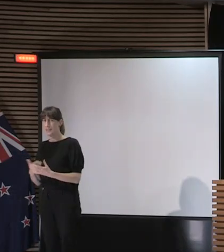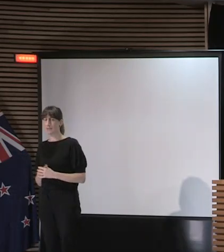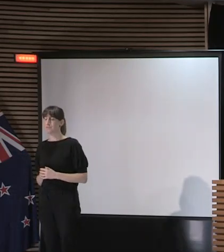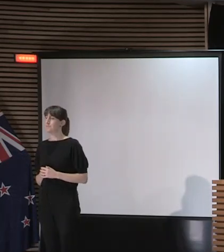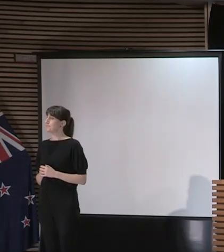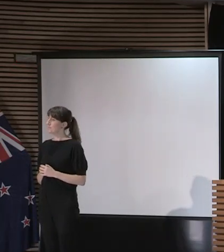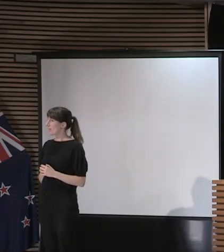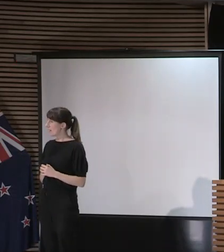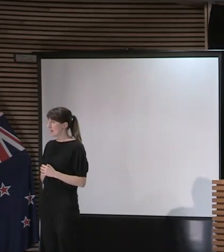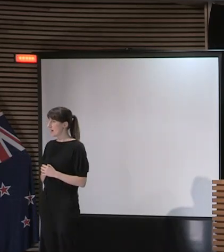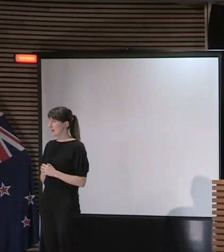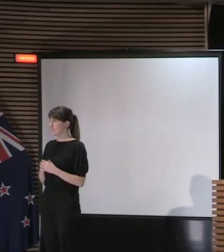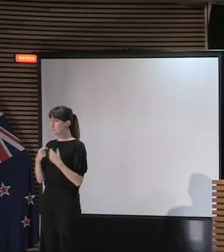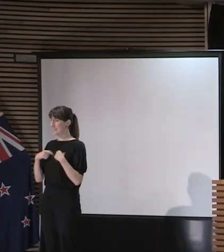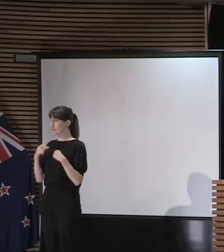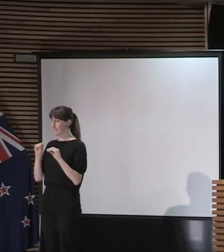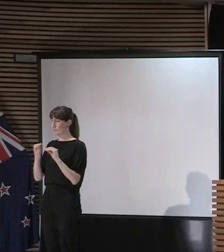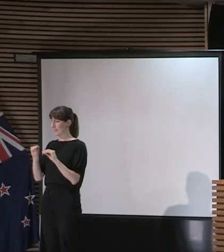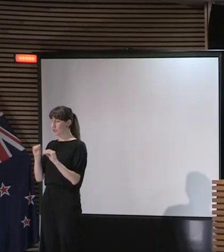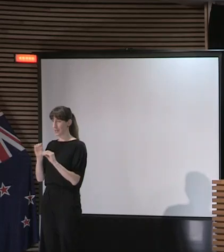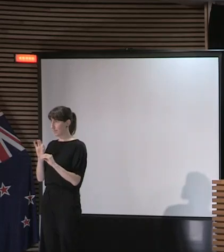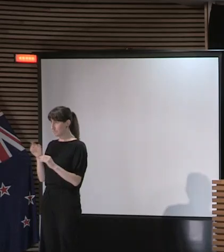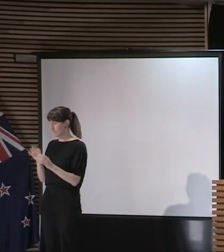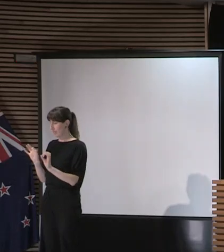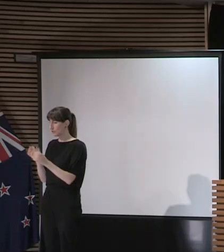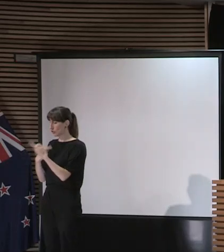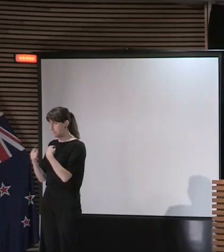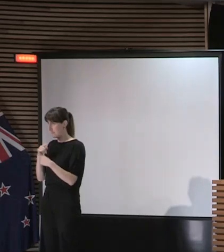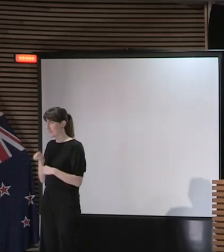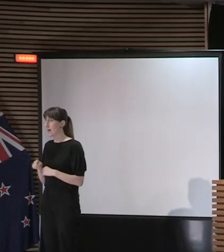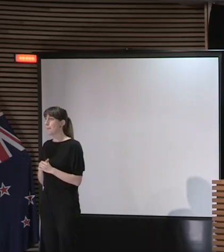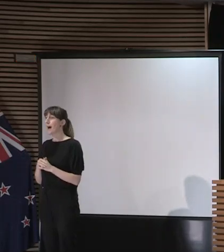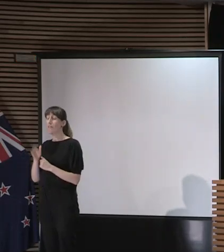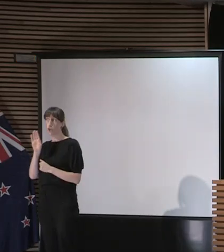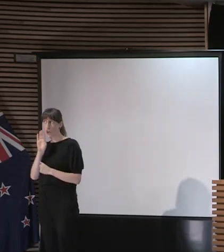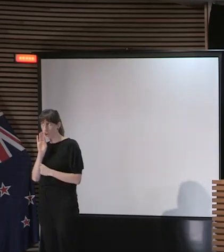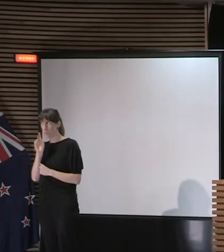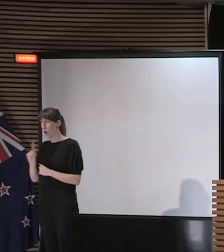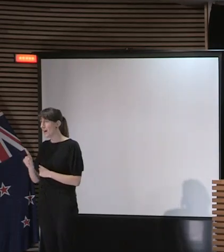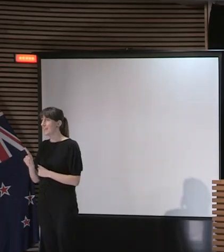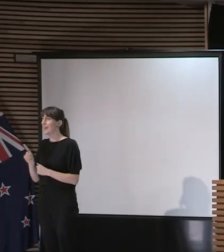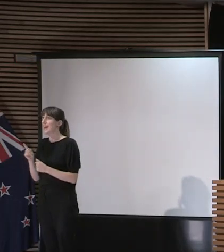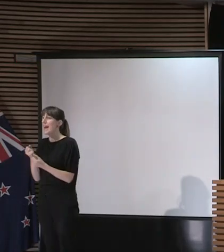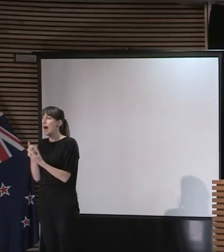I haven't had that report from the Ministry of Education but certainly what I'm getting,